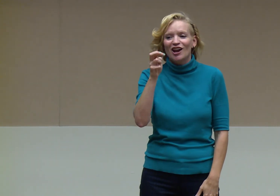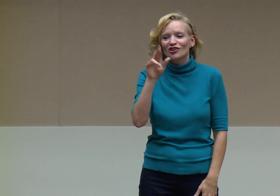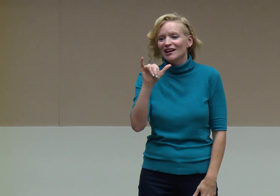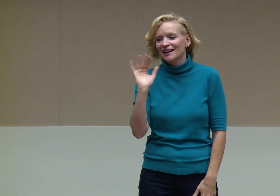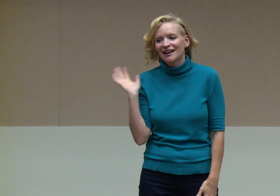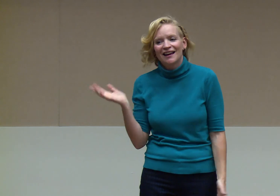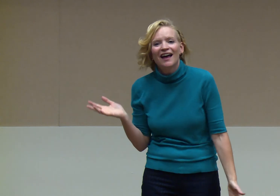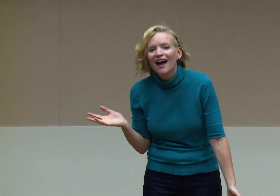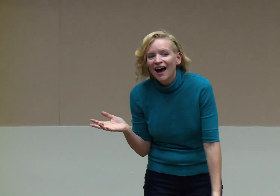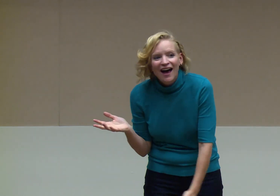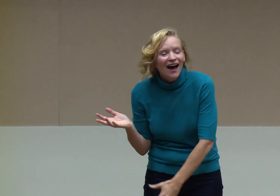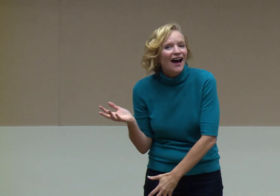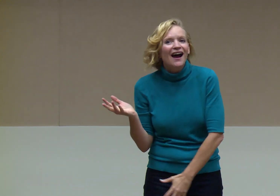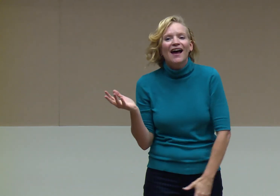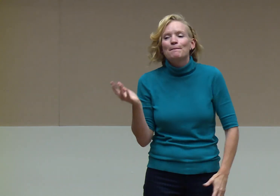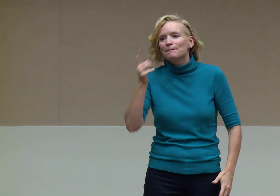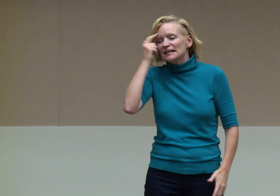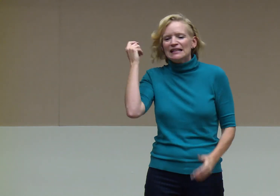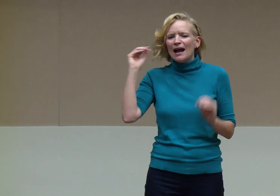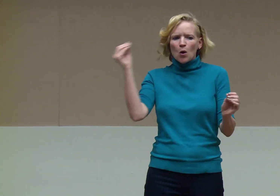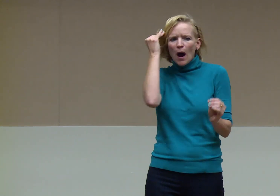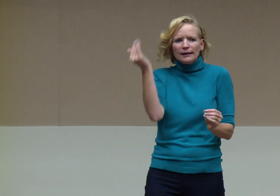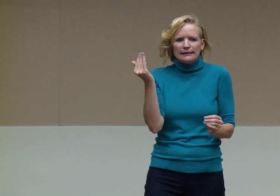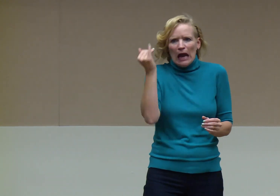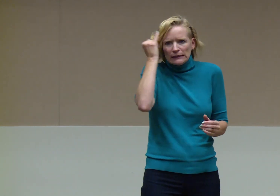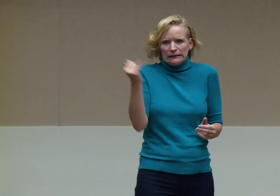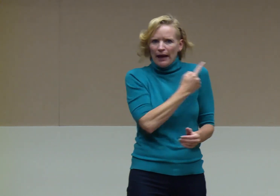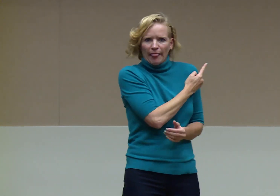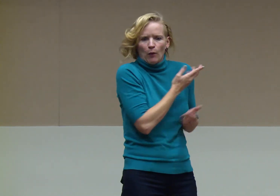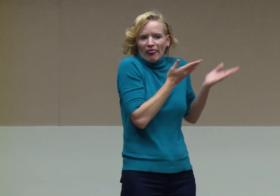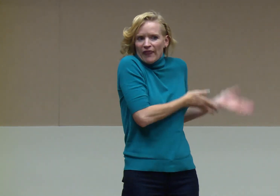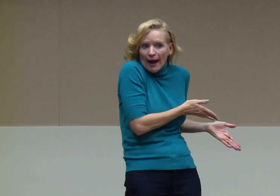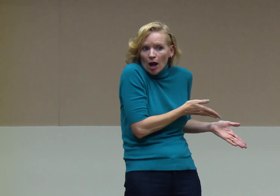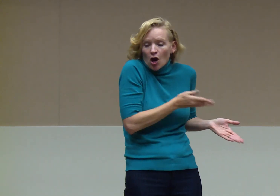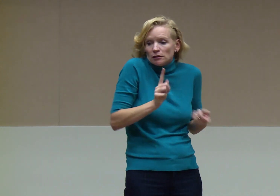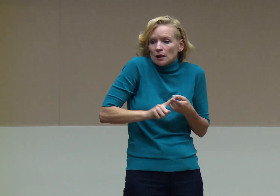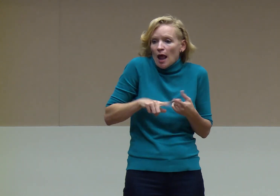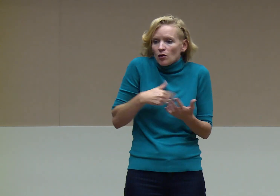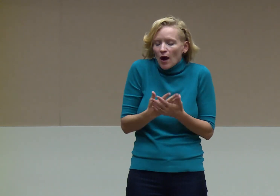It was like I won the lottery, truly.